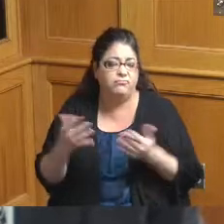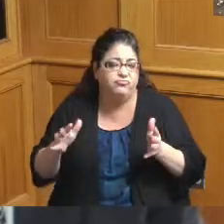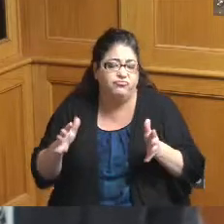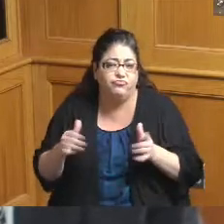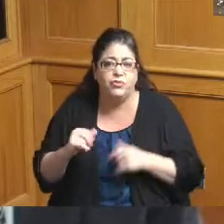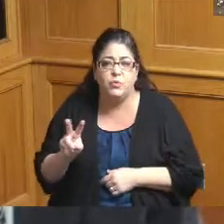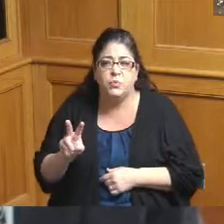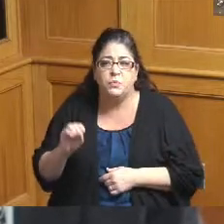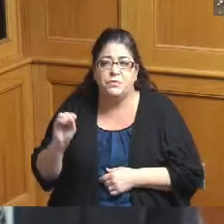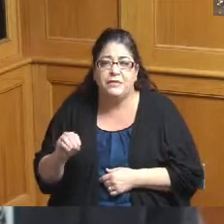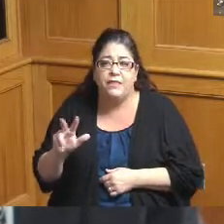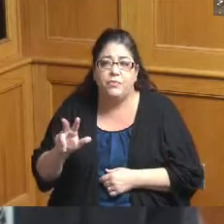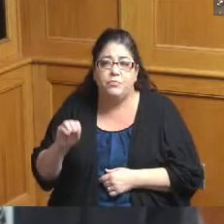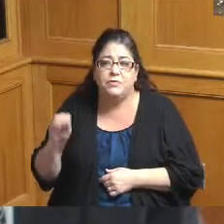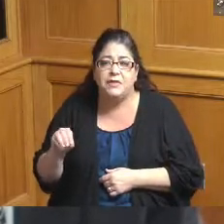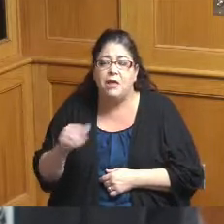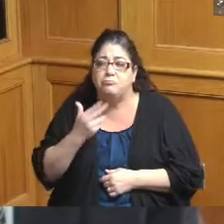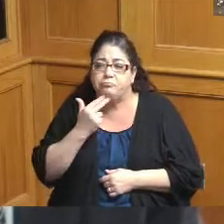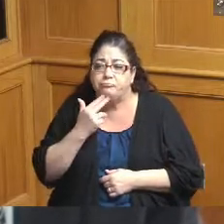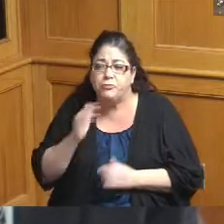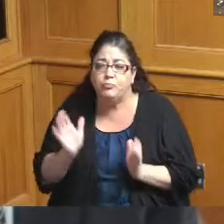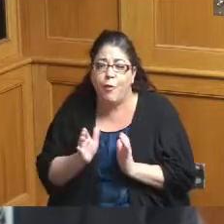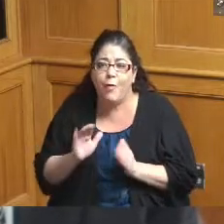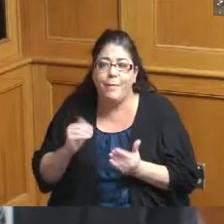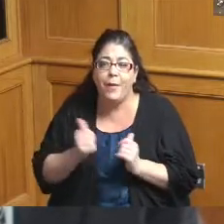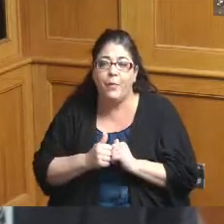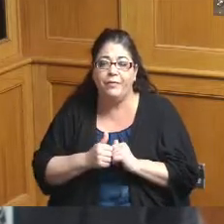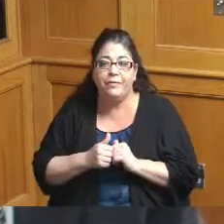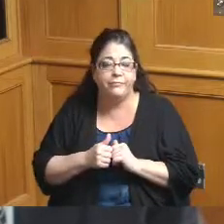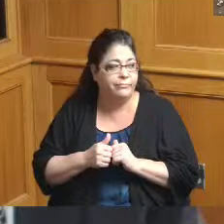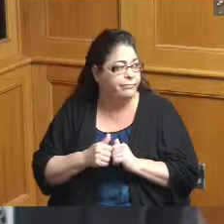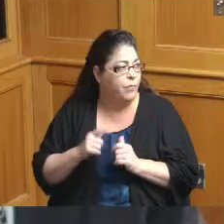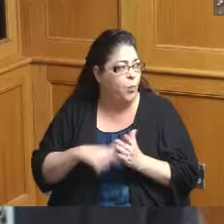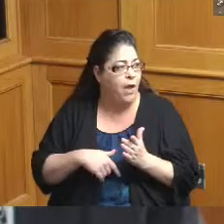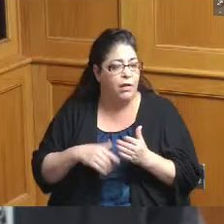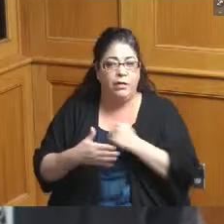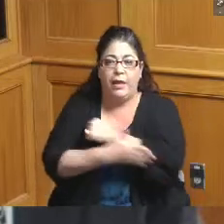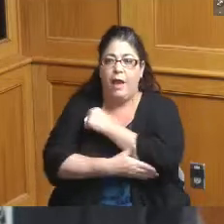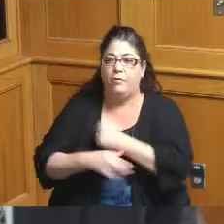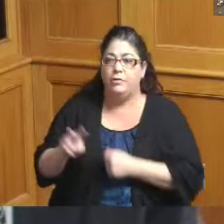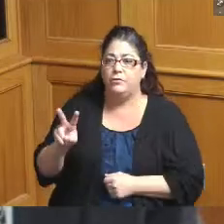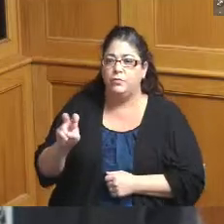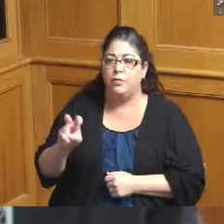three percent is pretty small compared to the what is our County budget 290 million dollars general